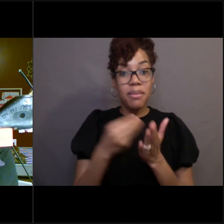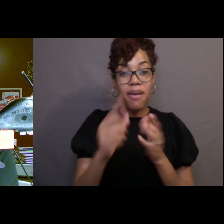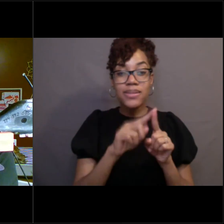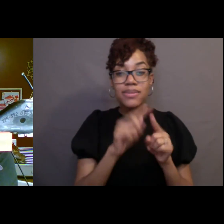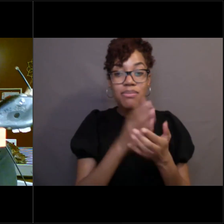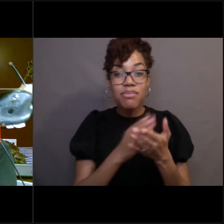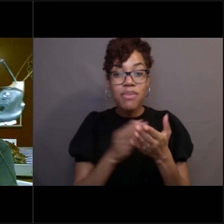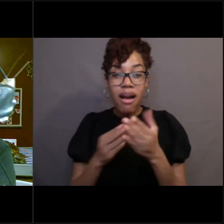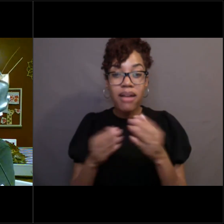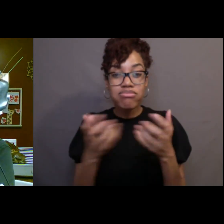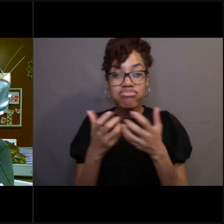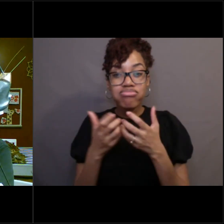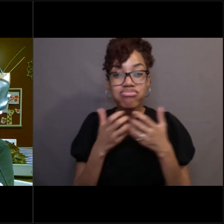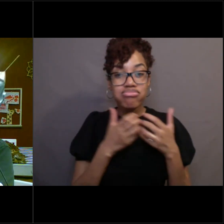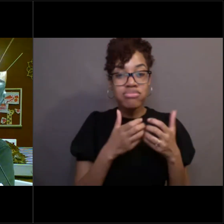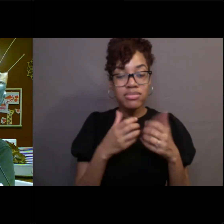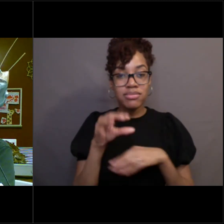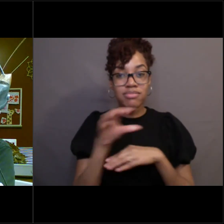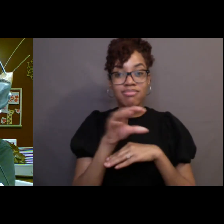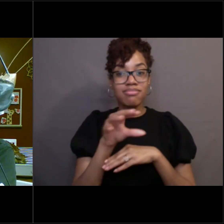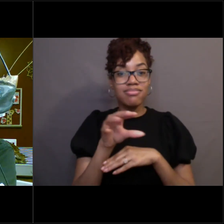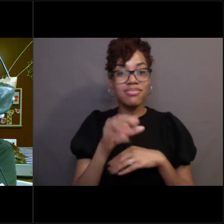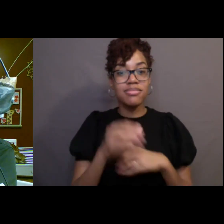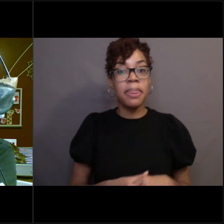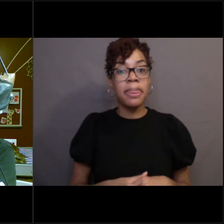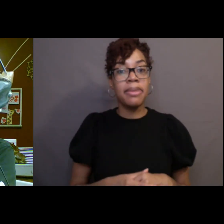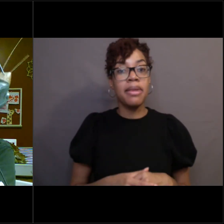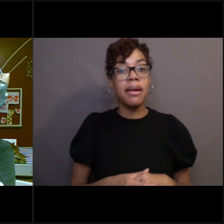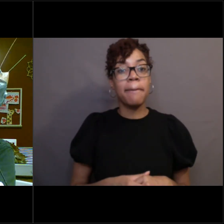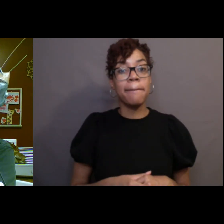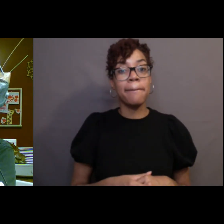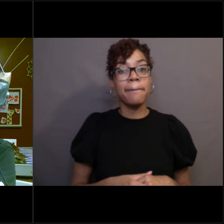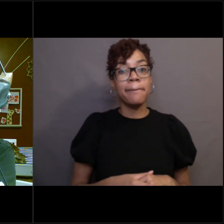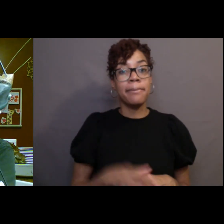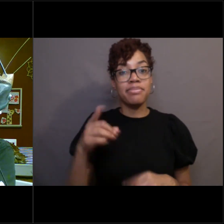And the other major component on here is a satellite transmitter.